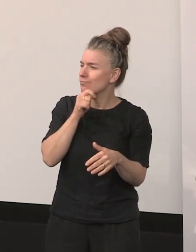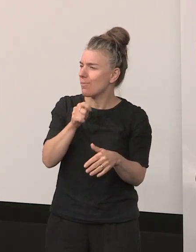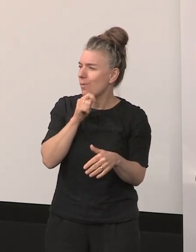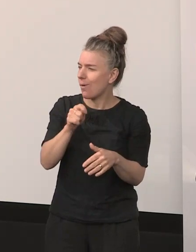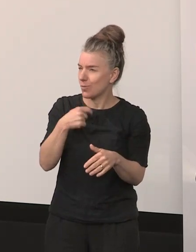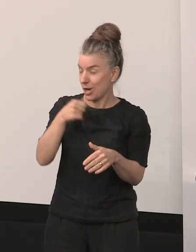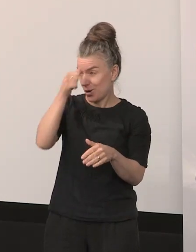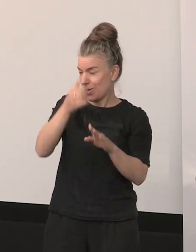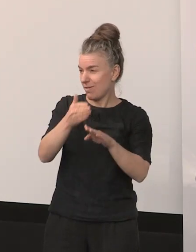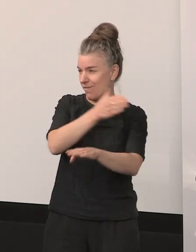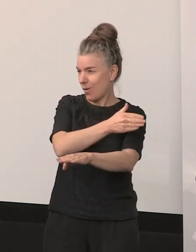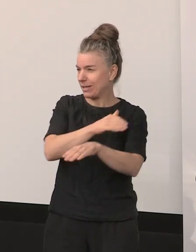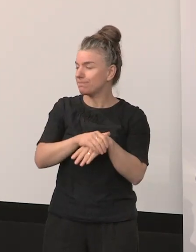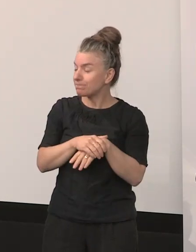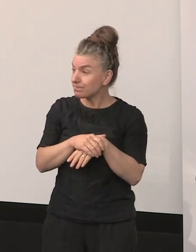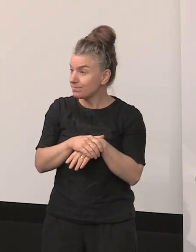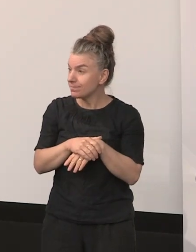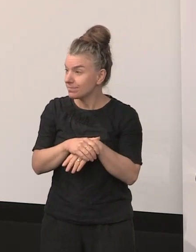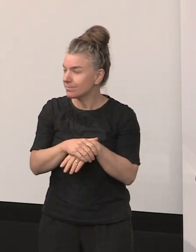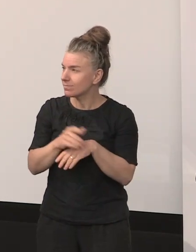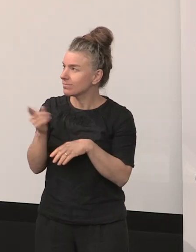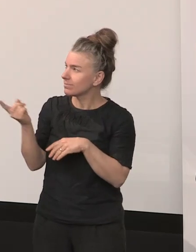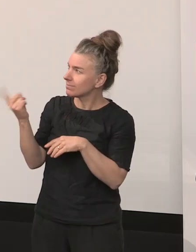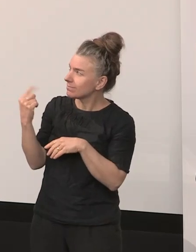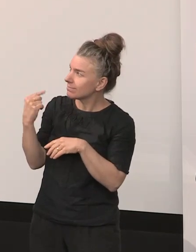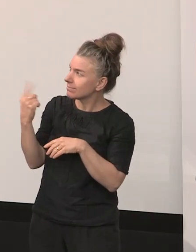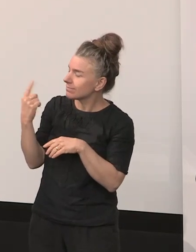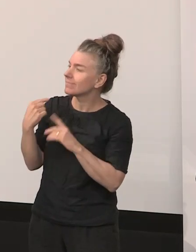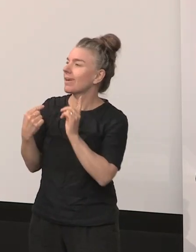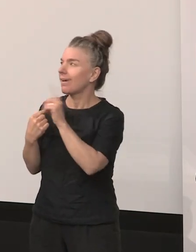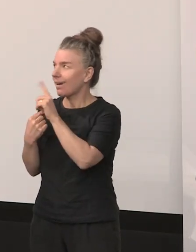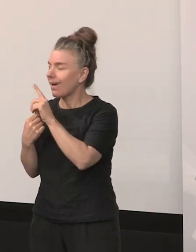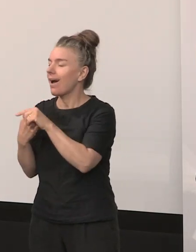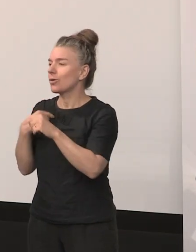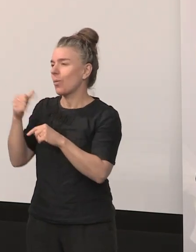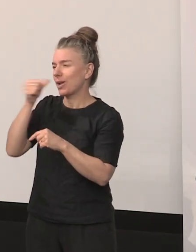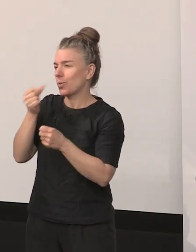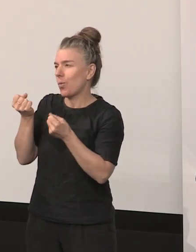able to have a look at an early draft report, so we had